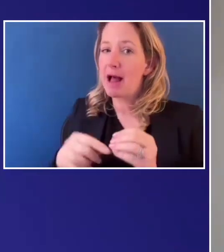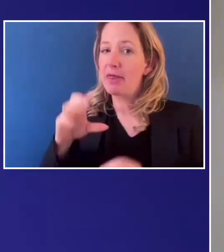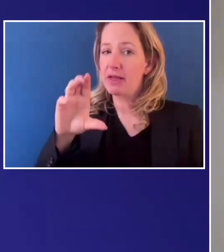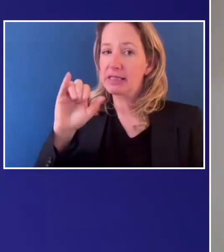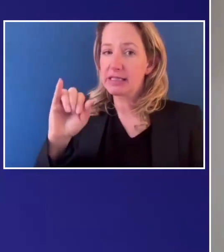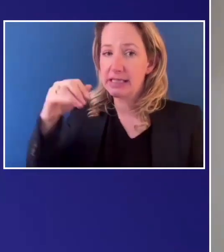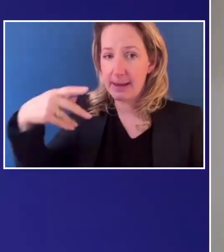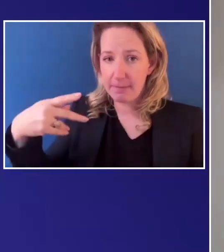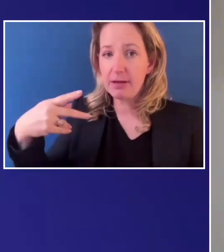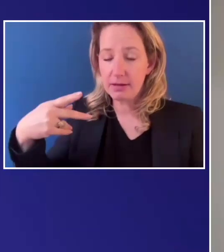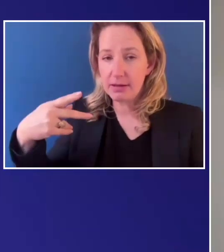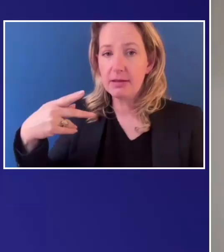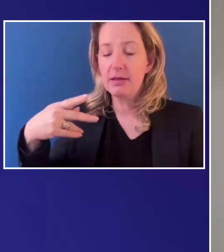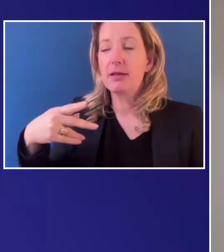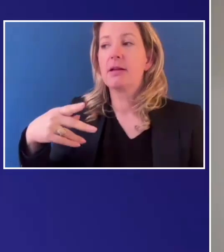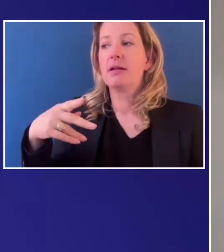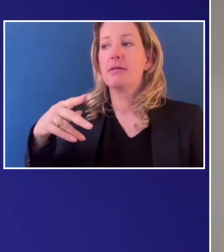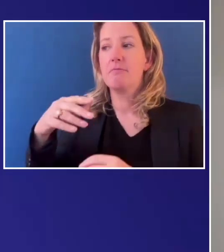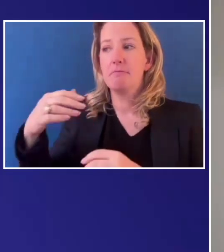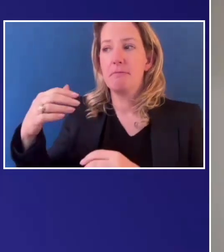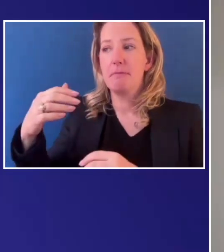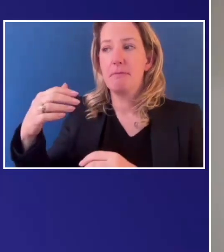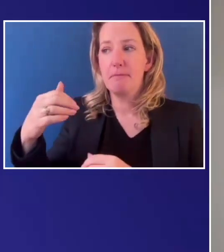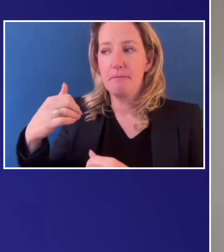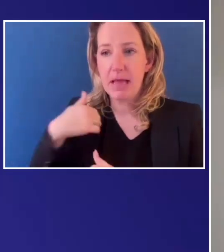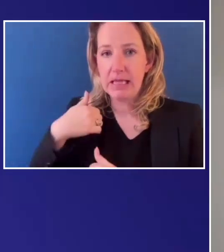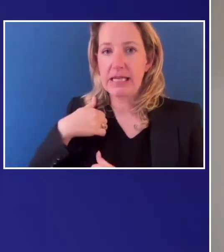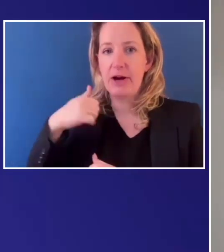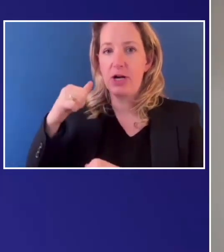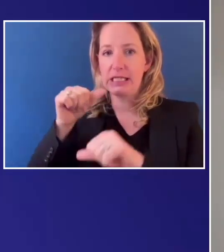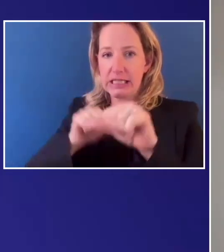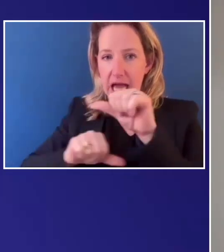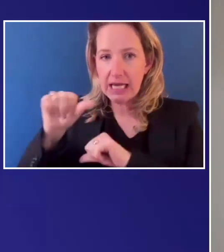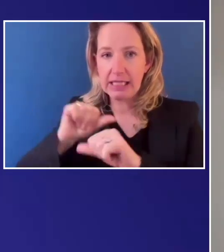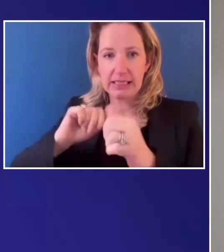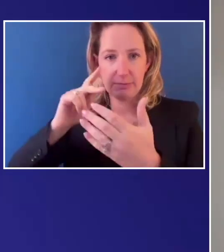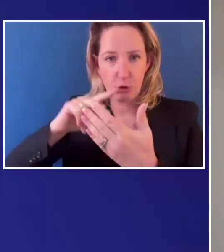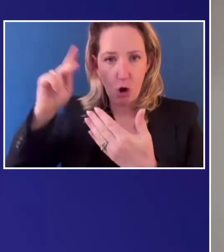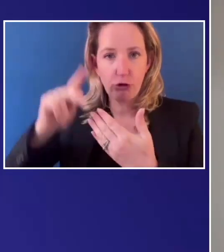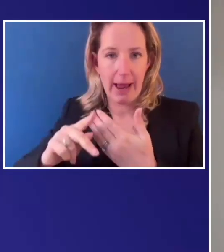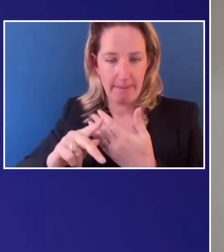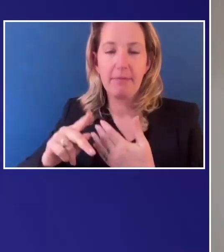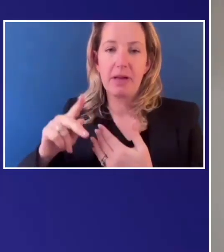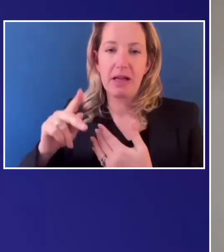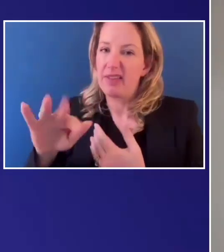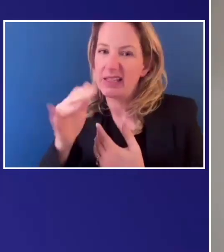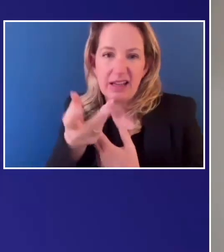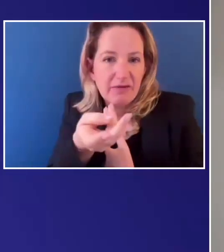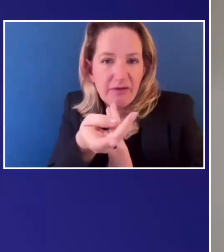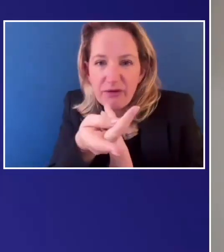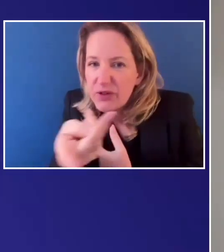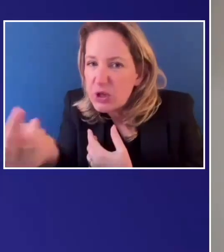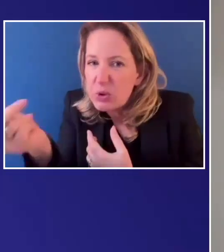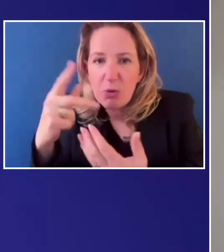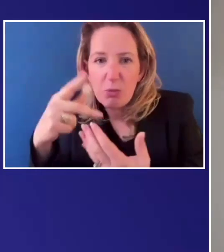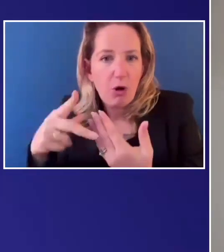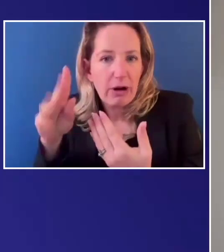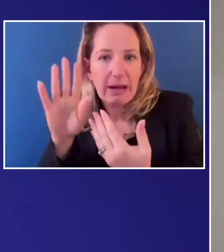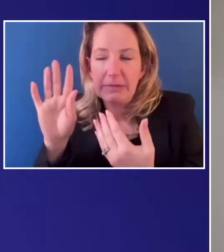That was simply because of such a small number of military science programs that exist in the country. That said, we are still looking -- we are looking back at that now to see if we can